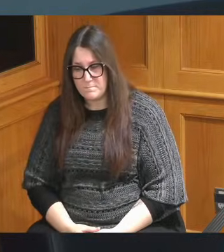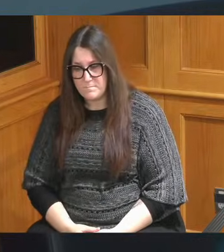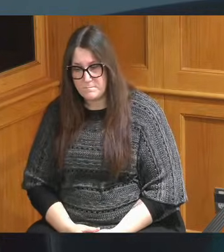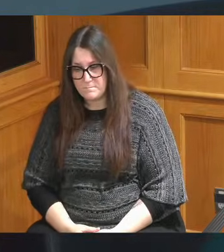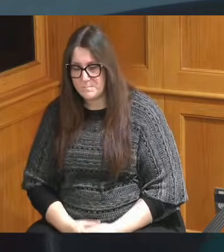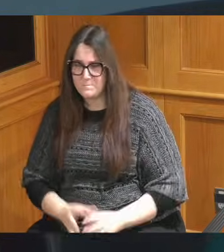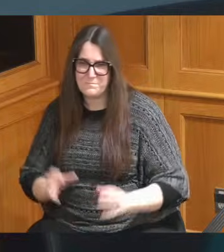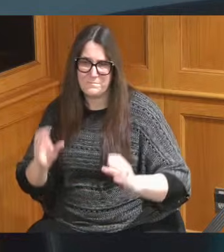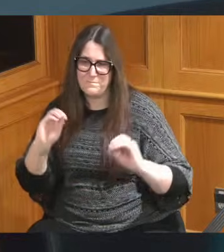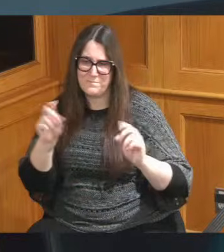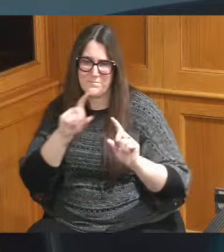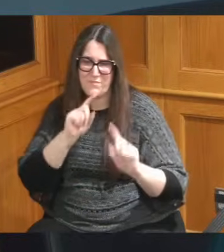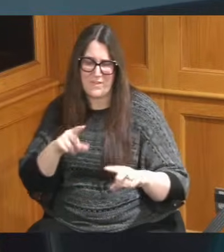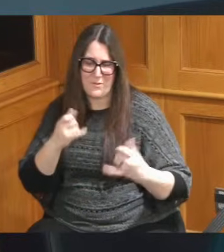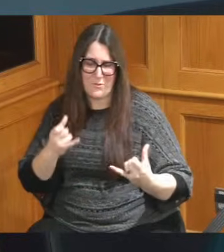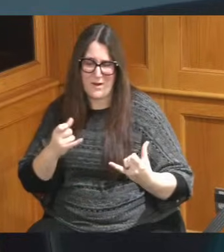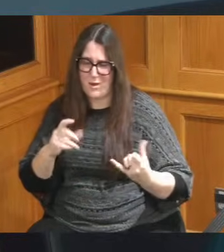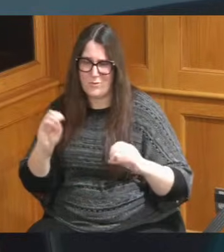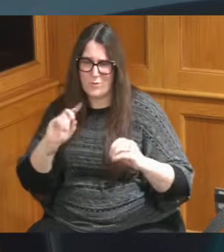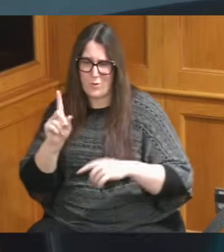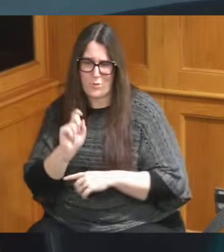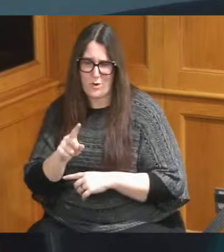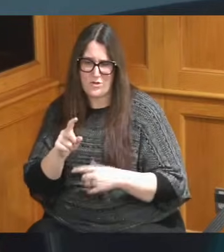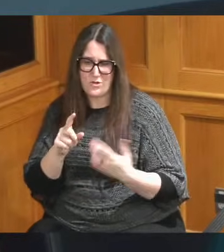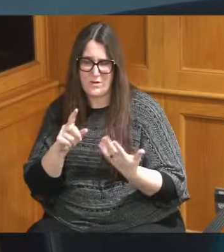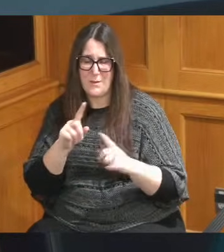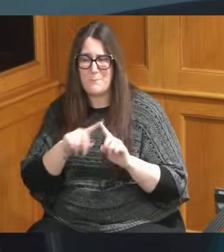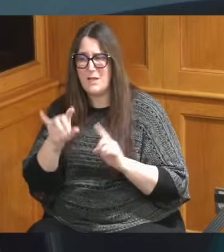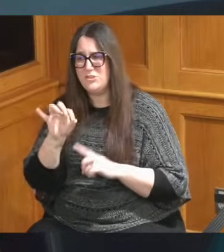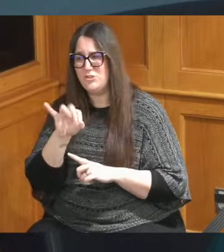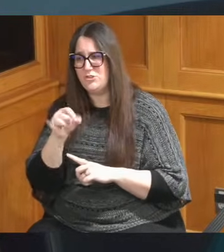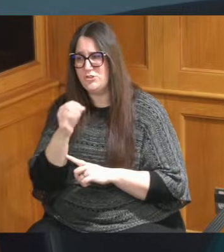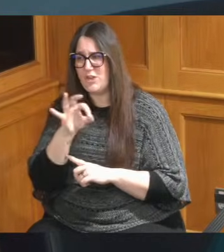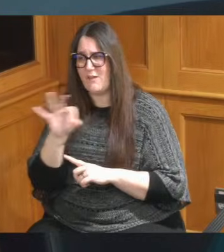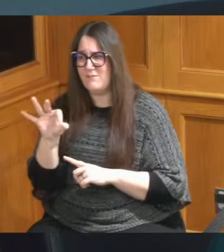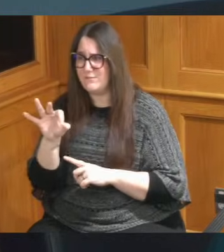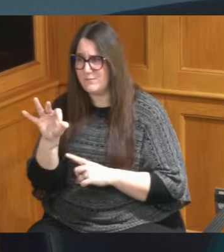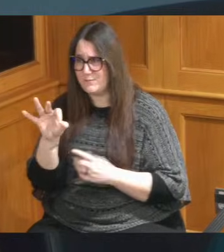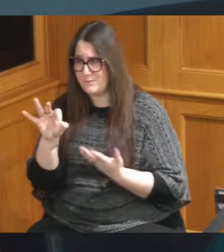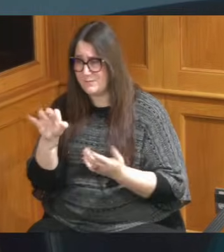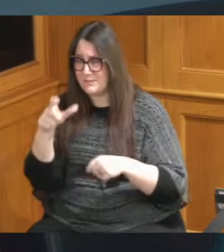on you. I'm not putting as a question. I'm just saying Mr. Aluotto, uh, you know, it's time for an